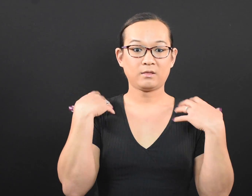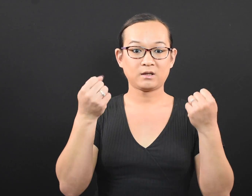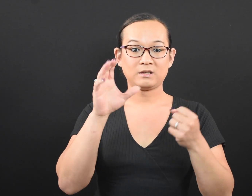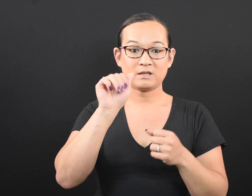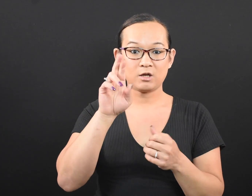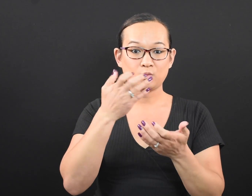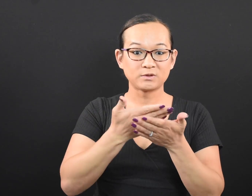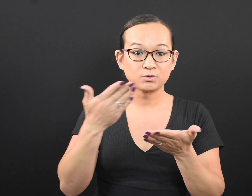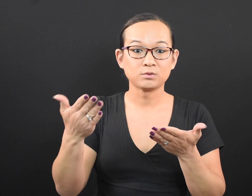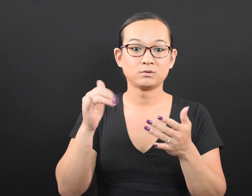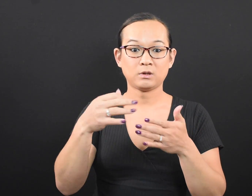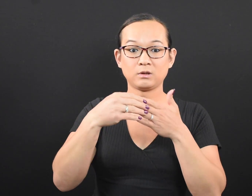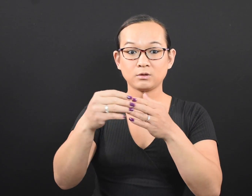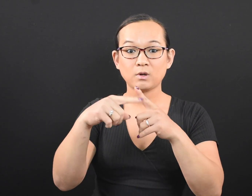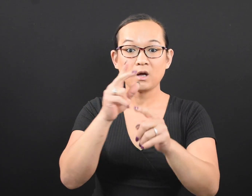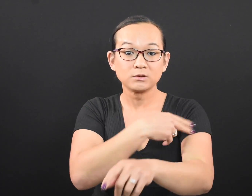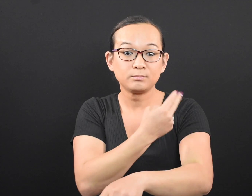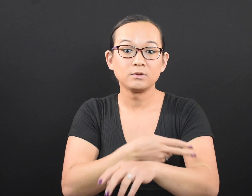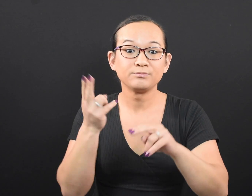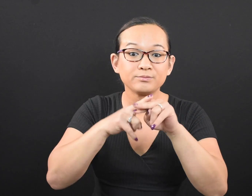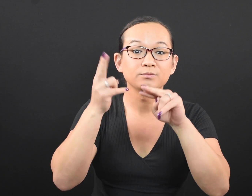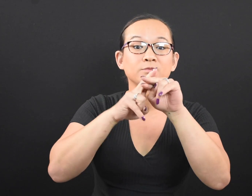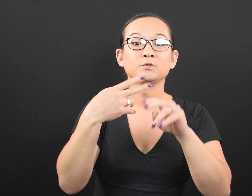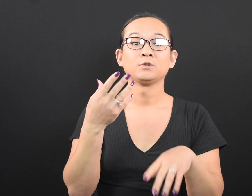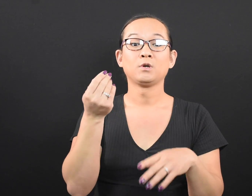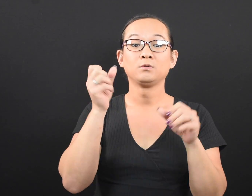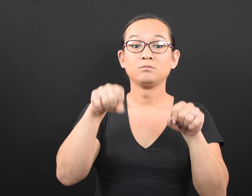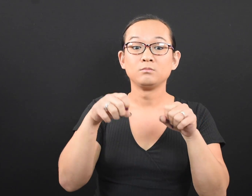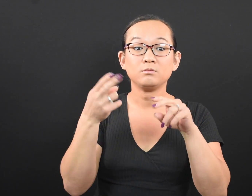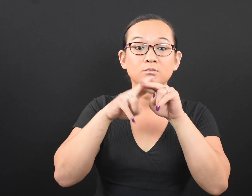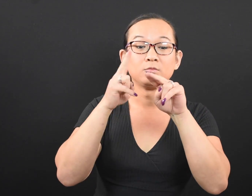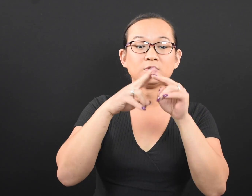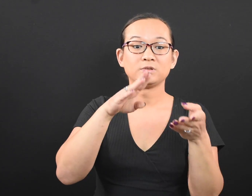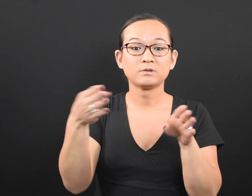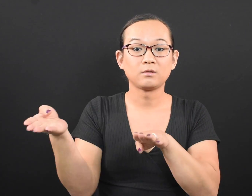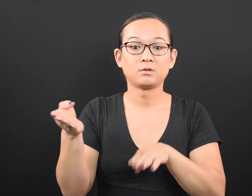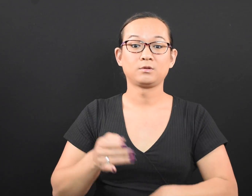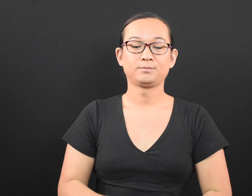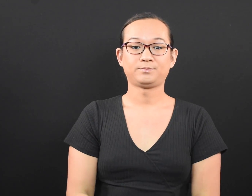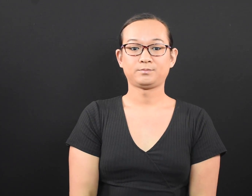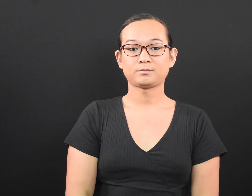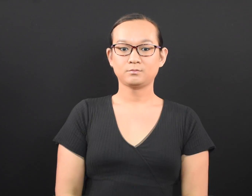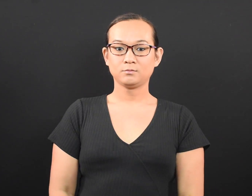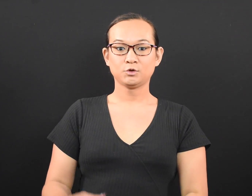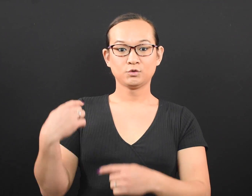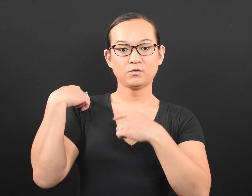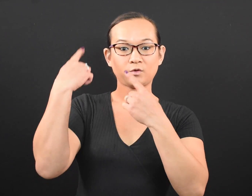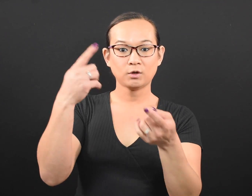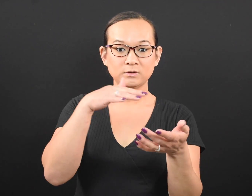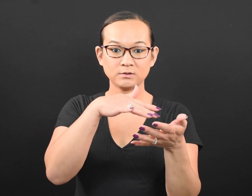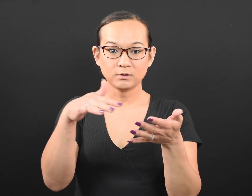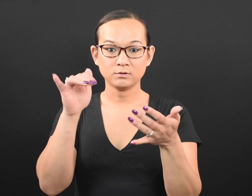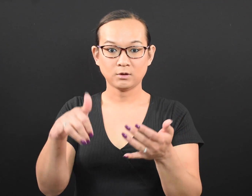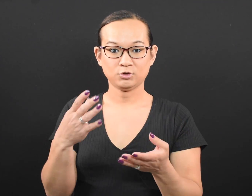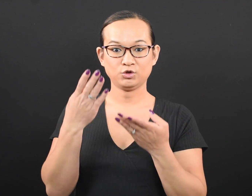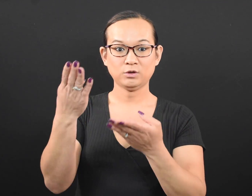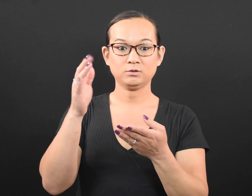hospitalizations, and potentially more deaths. So far, studies suggest that antibodies